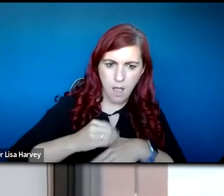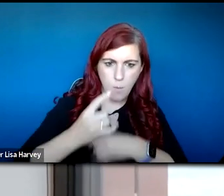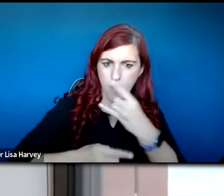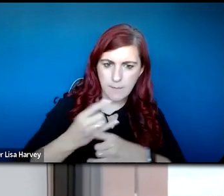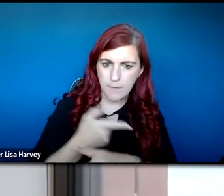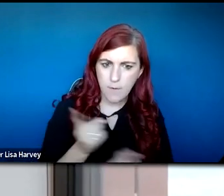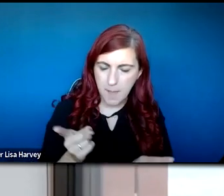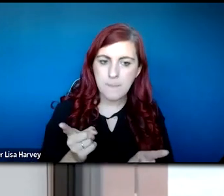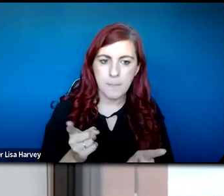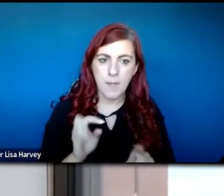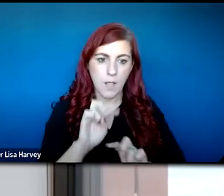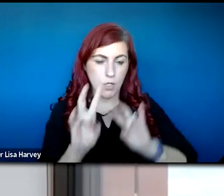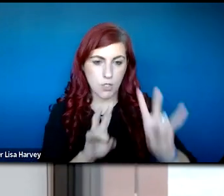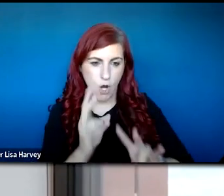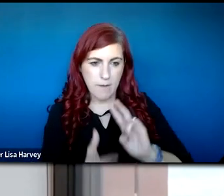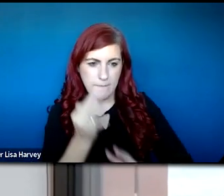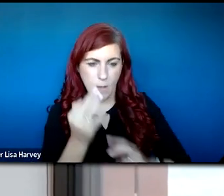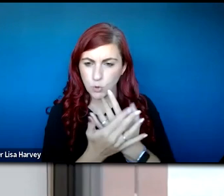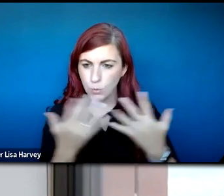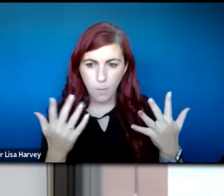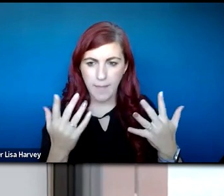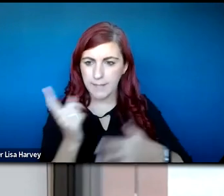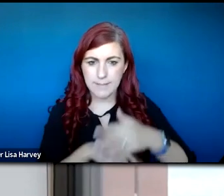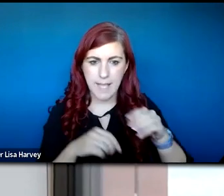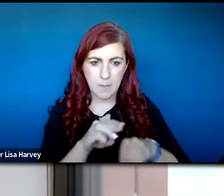The survey found that too many disabled people, especially those who reported